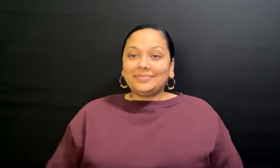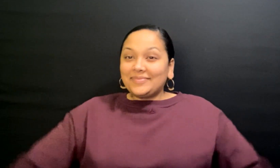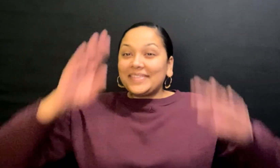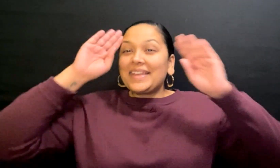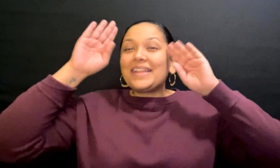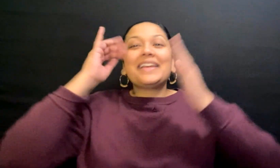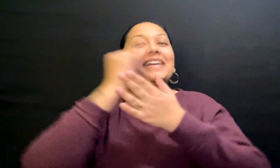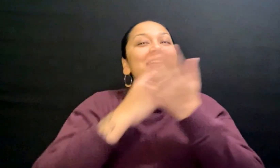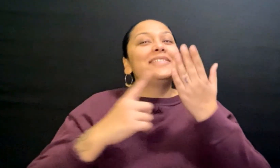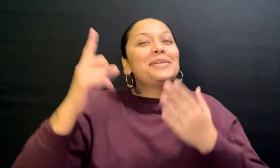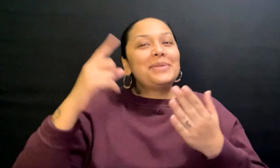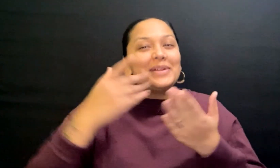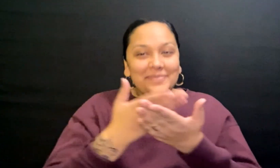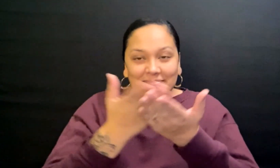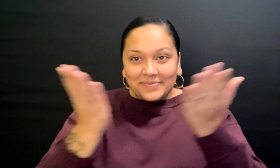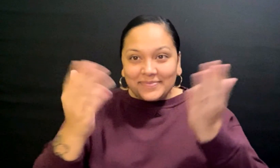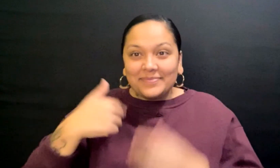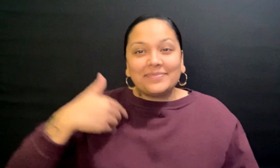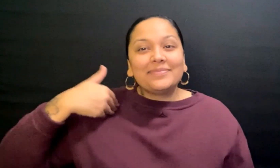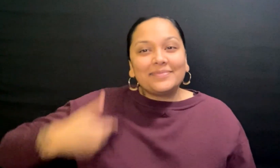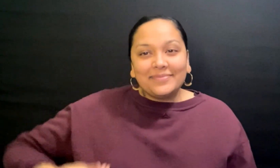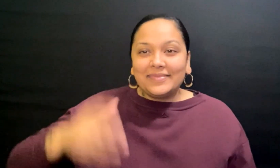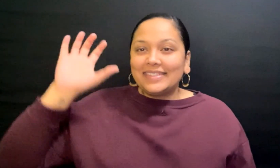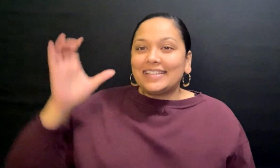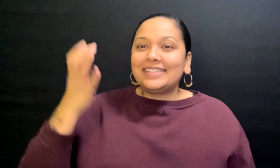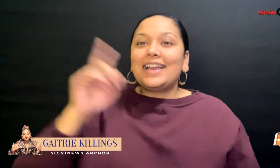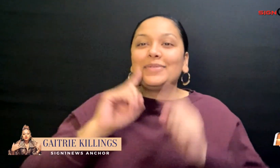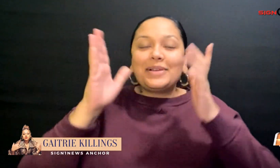Hello everyone I'm Sign1News anchor Gaitrie Killings